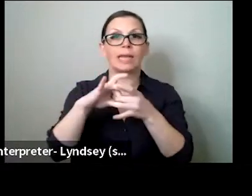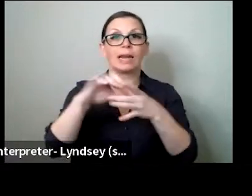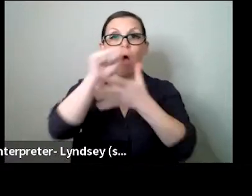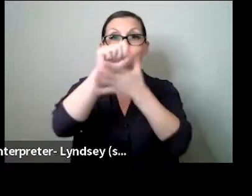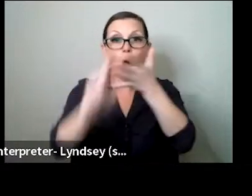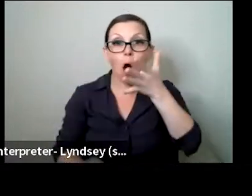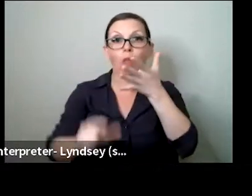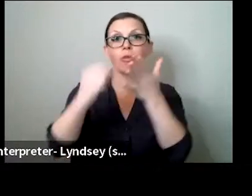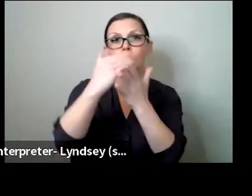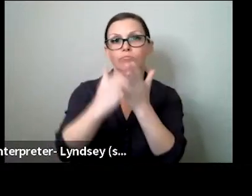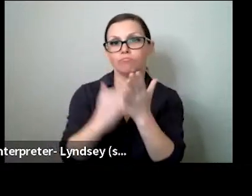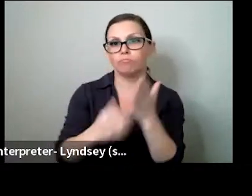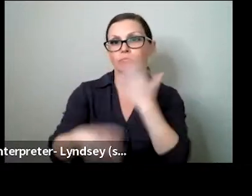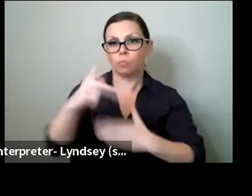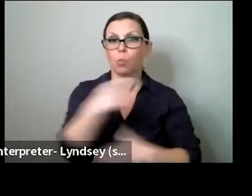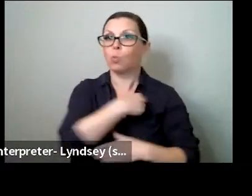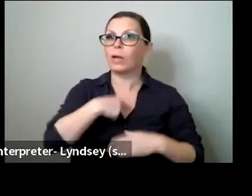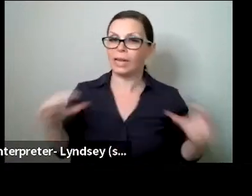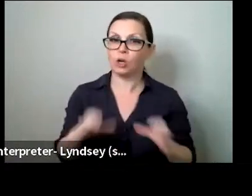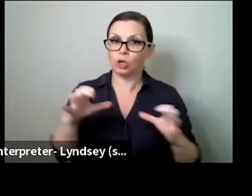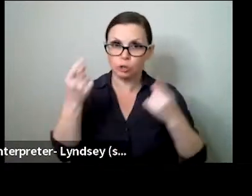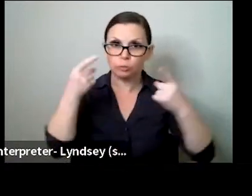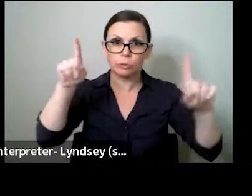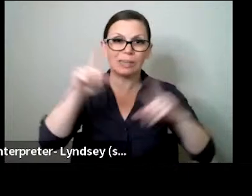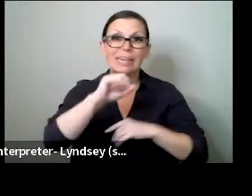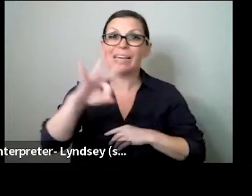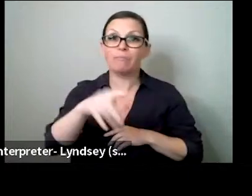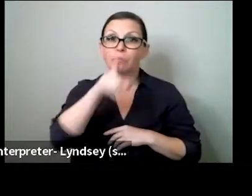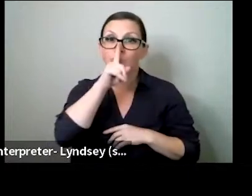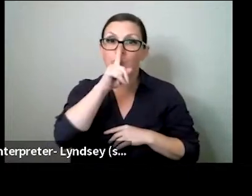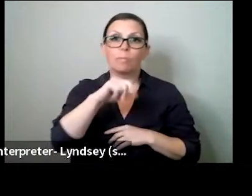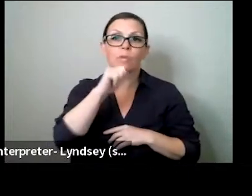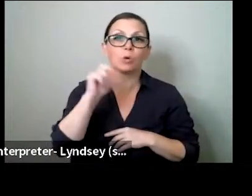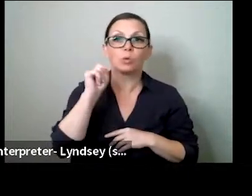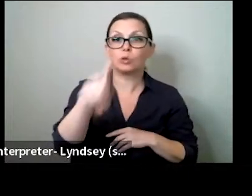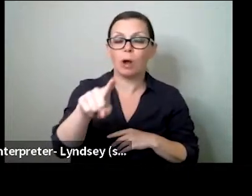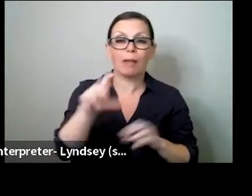and we encourage you to do so. If you don't ask, there's no one there to help you.